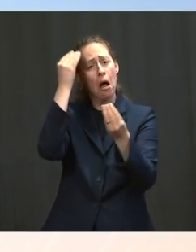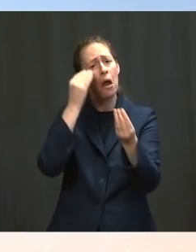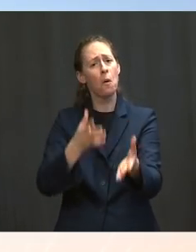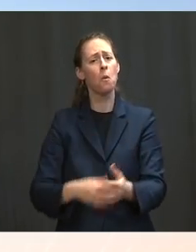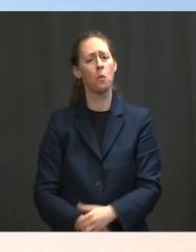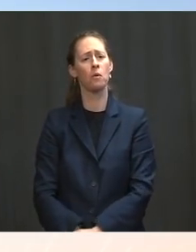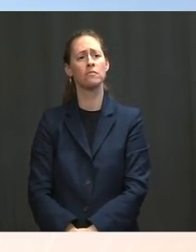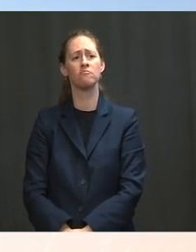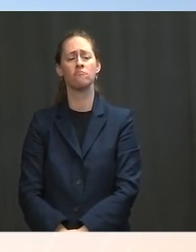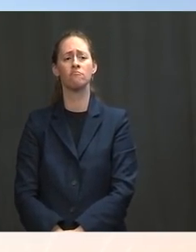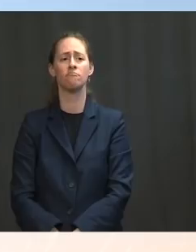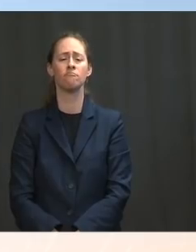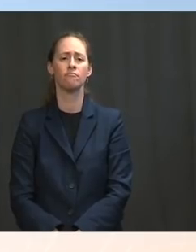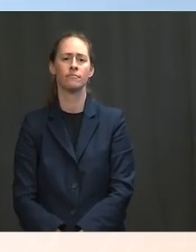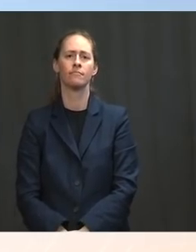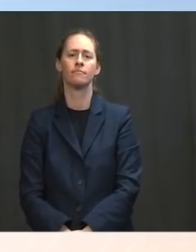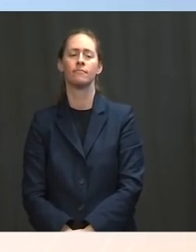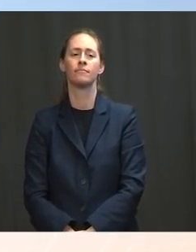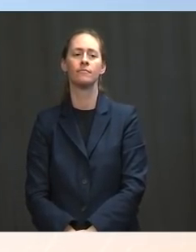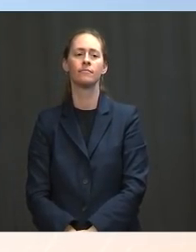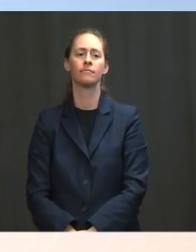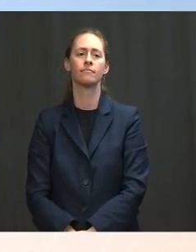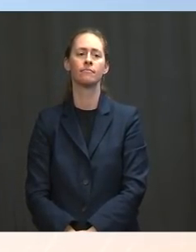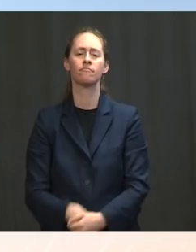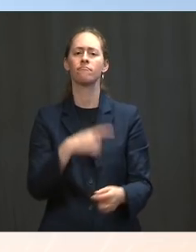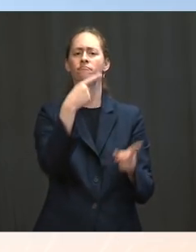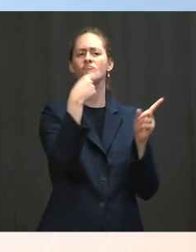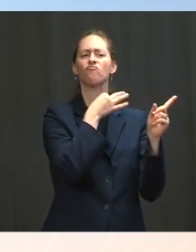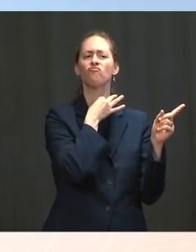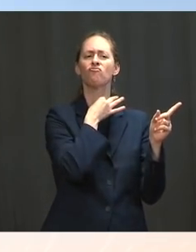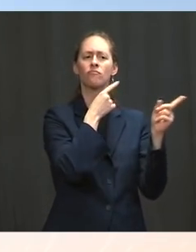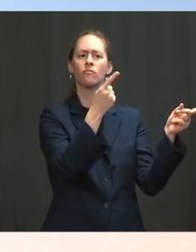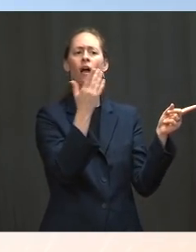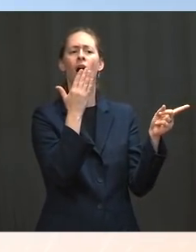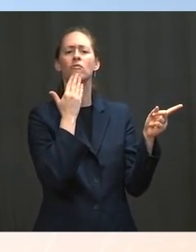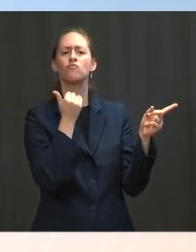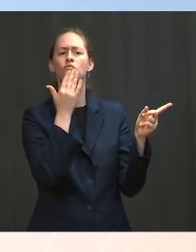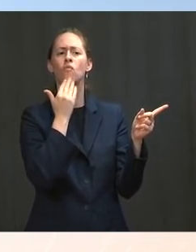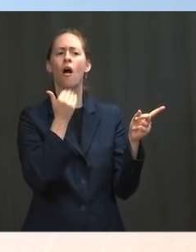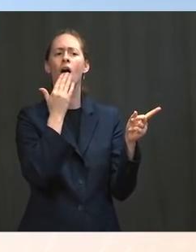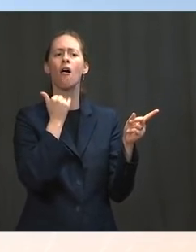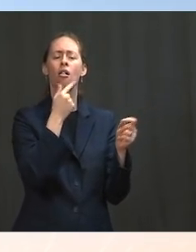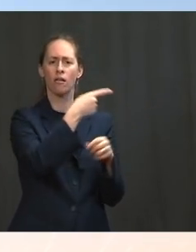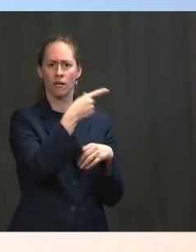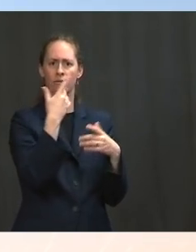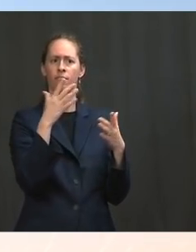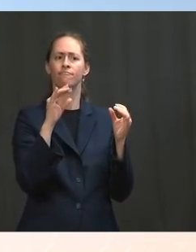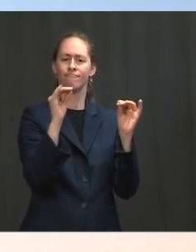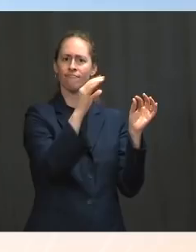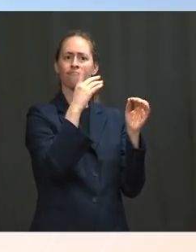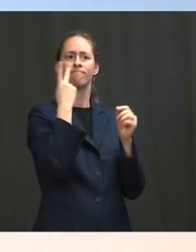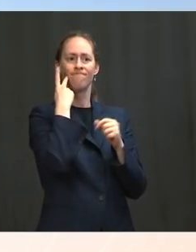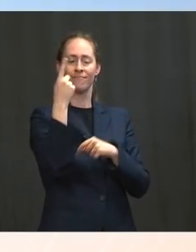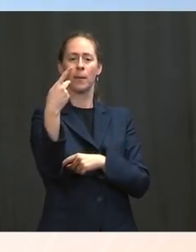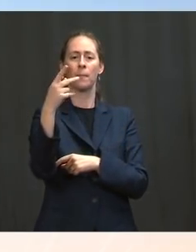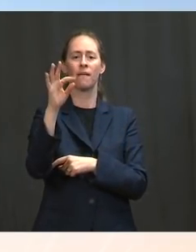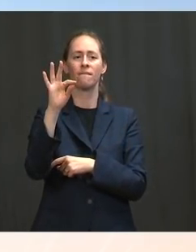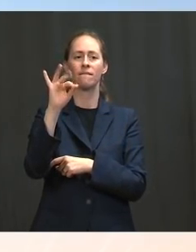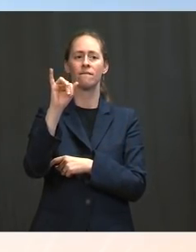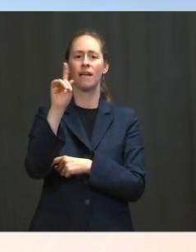The Press: So data from Israel shows that the Pfizer vaccine is less effective against the Delta variant in preventing infection -- about 64 percent of the time.